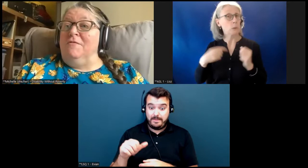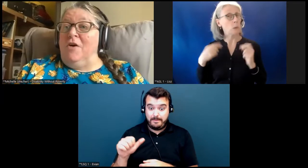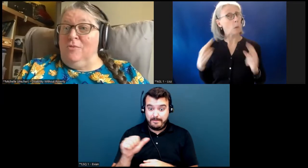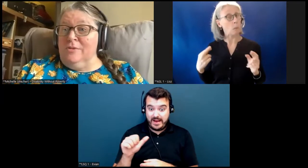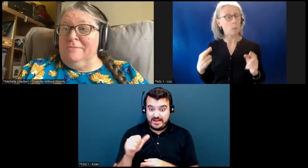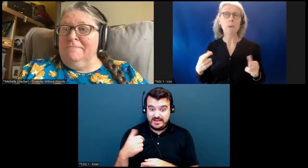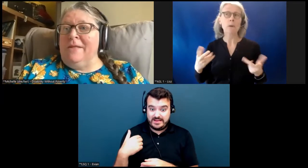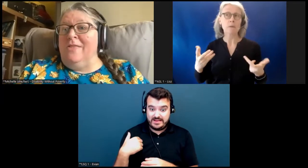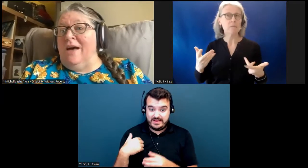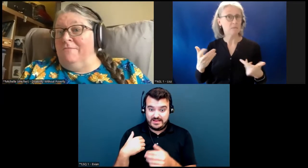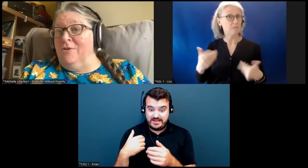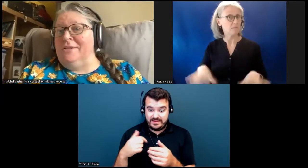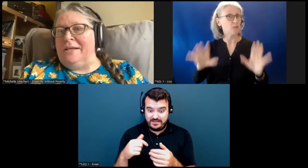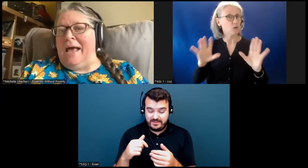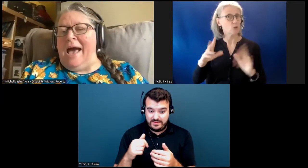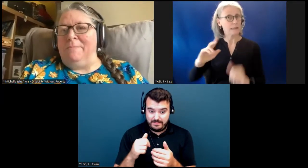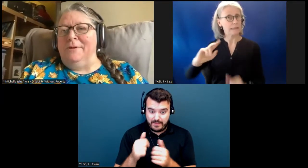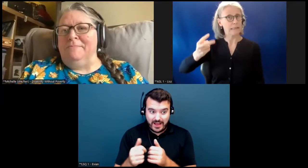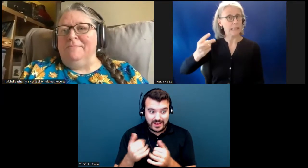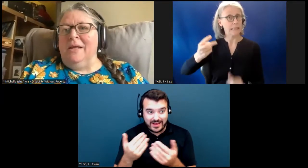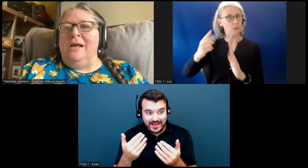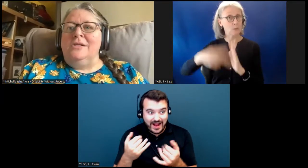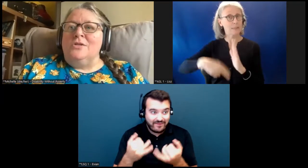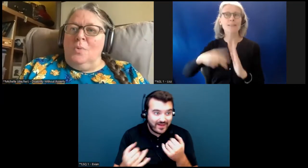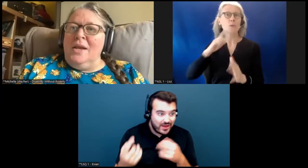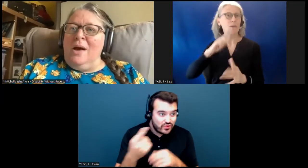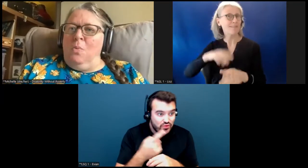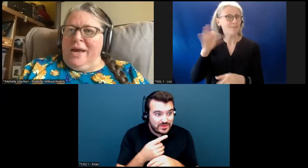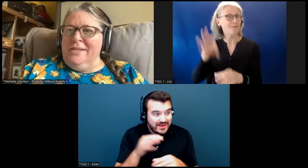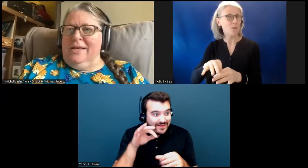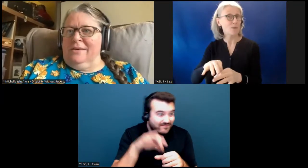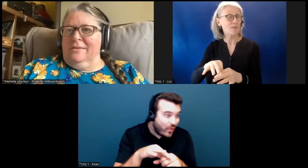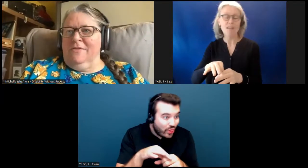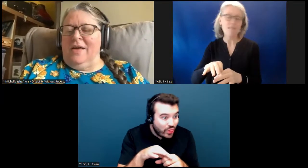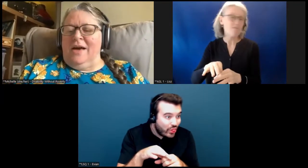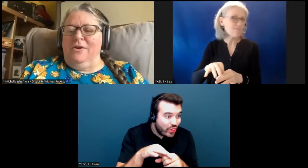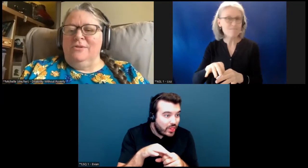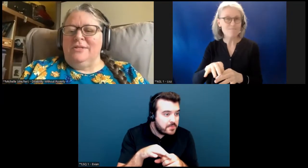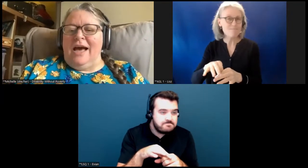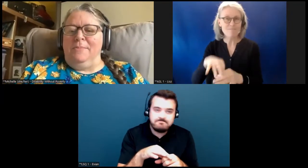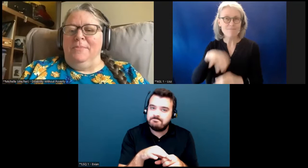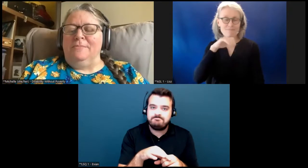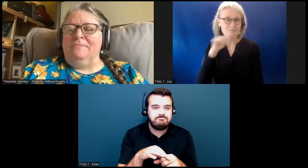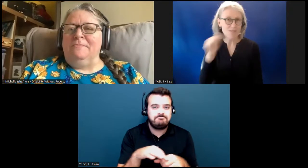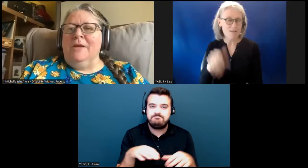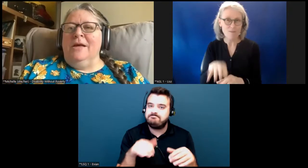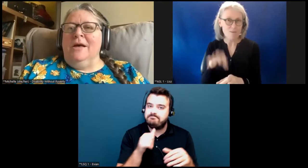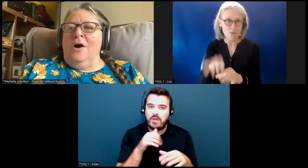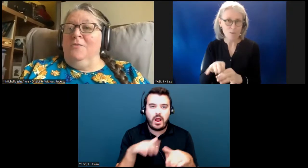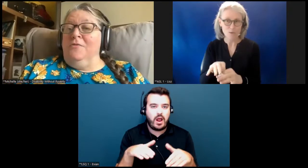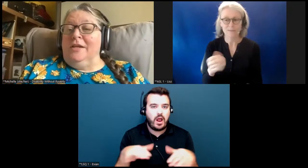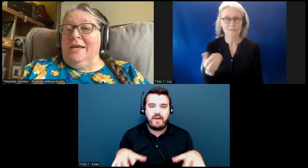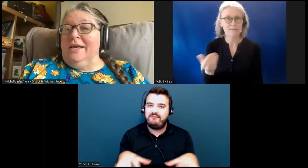BEEN A VOTE. THAT VOTE DIDN'T HAPPEN. WE ARE NOW WAITING FOR THAT VOTE TO HAPPEN. HOPEFULLY